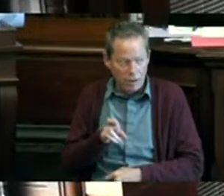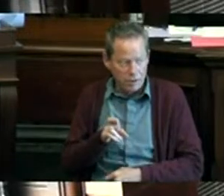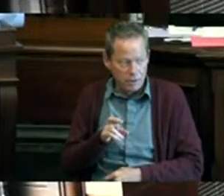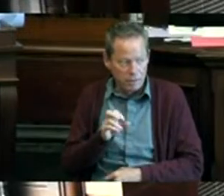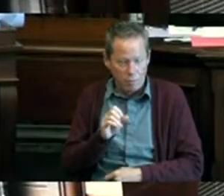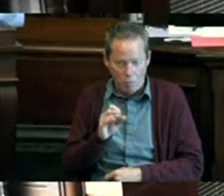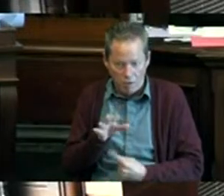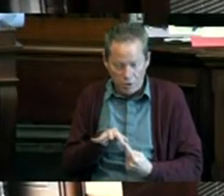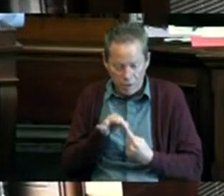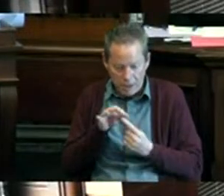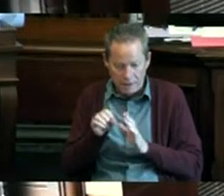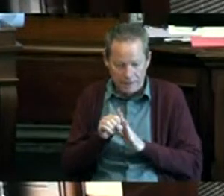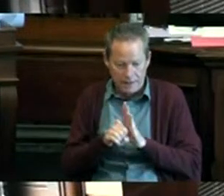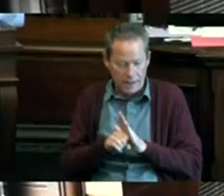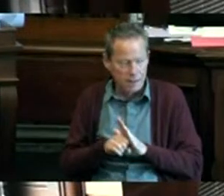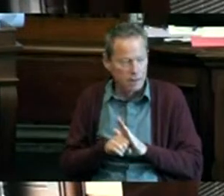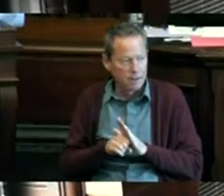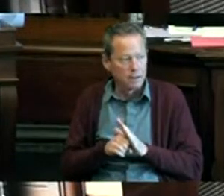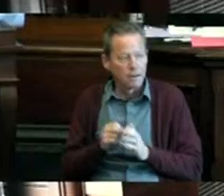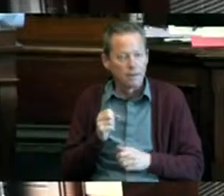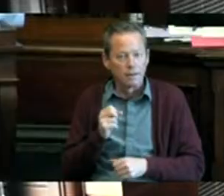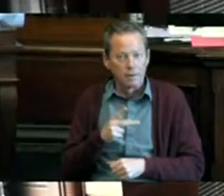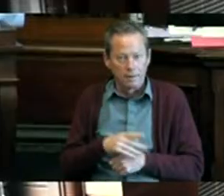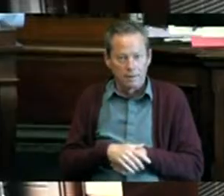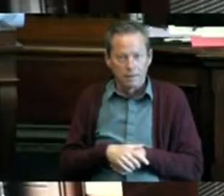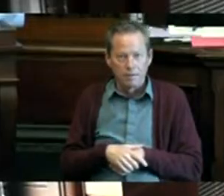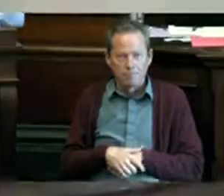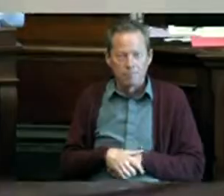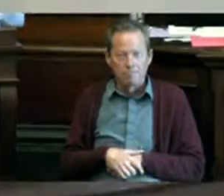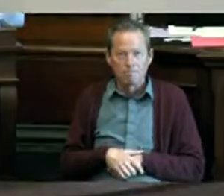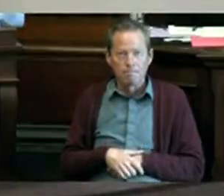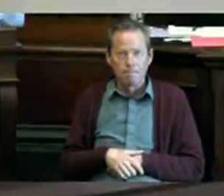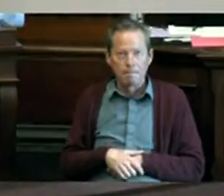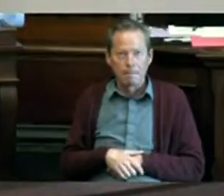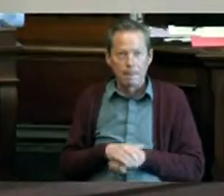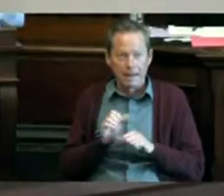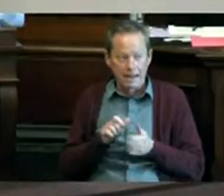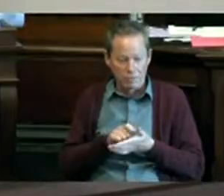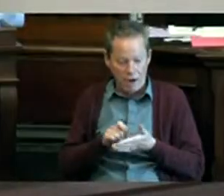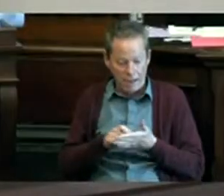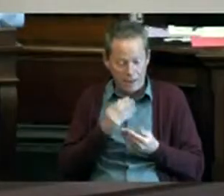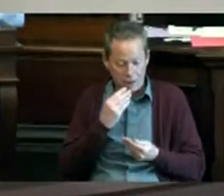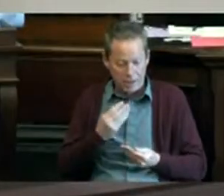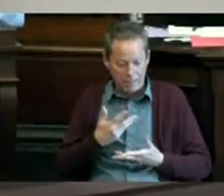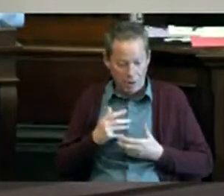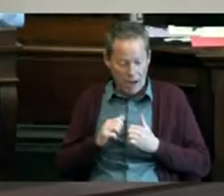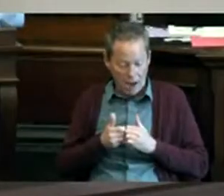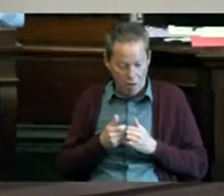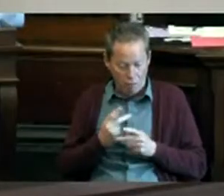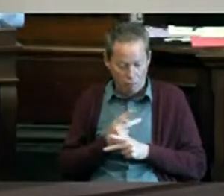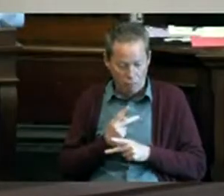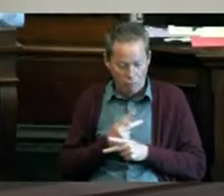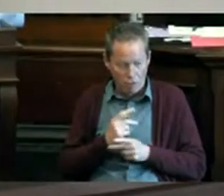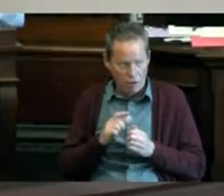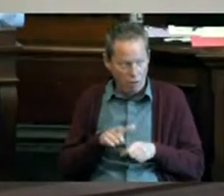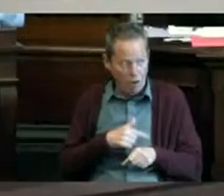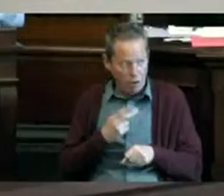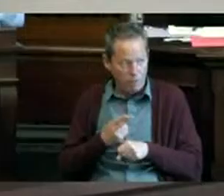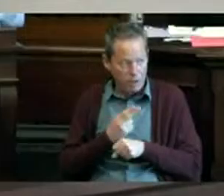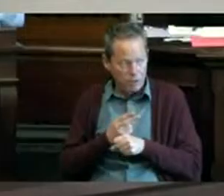same. We're not using a process unique to Rochester for what we submit to the state. Okay,